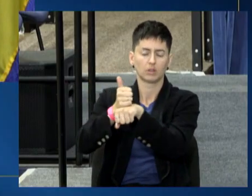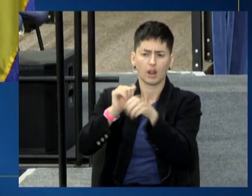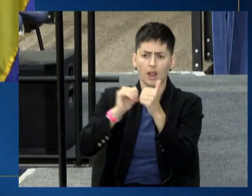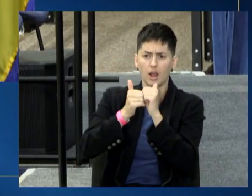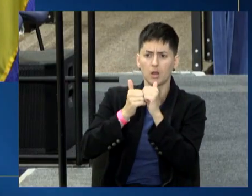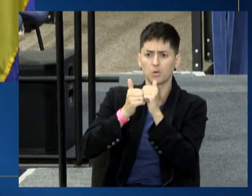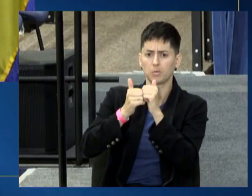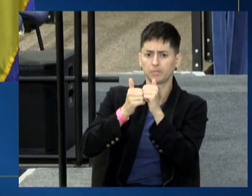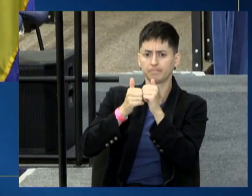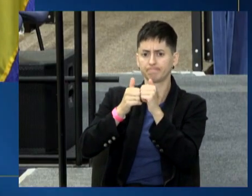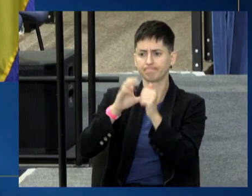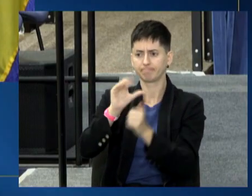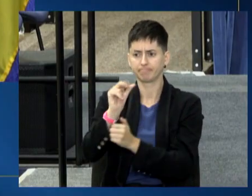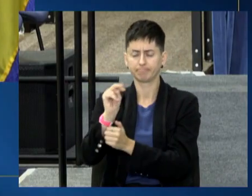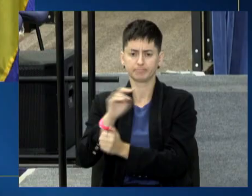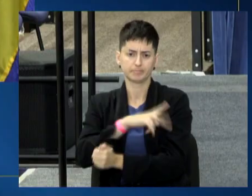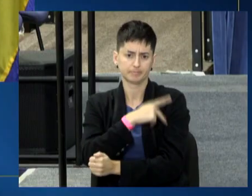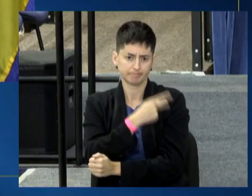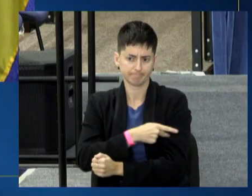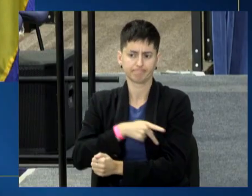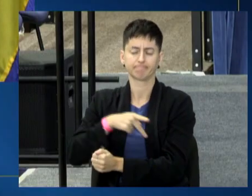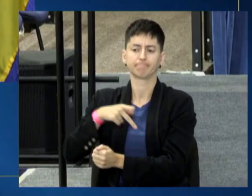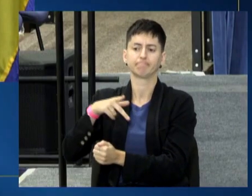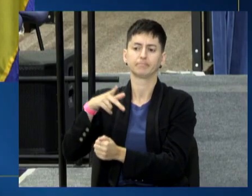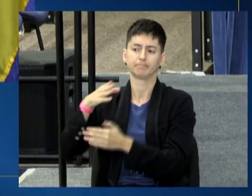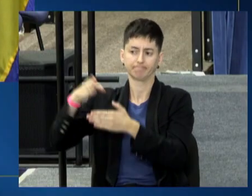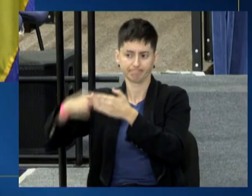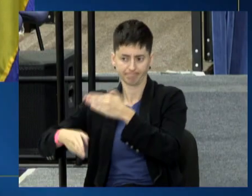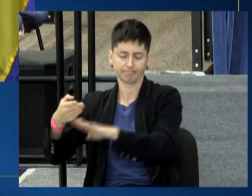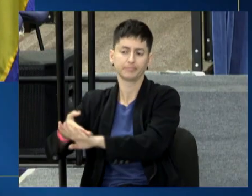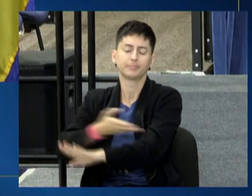The first goal is to decrease the age adjusted cancer death rate by